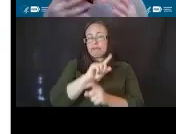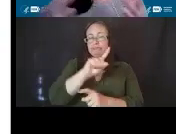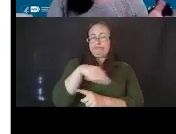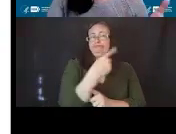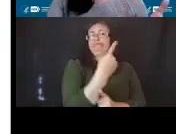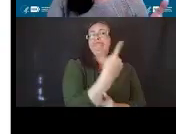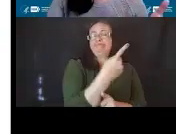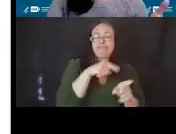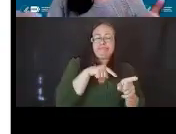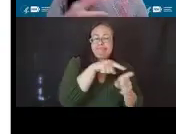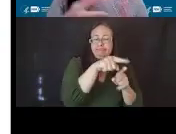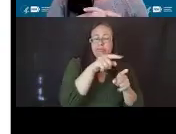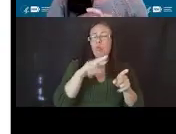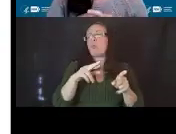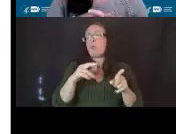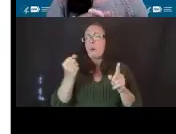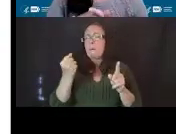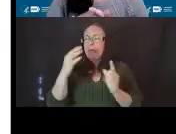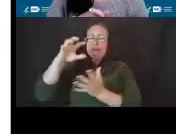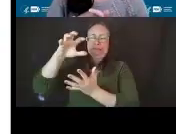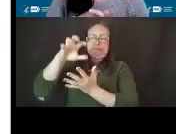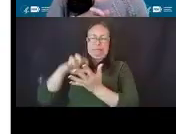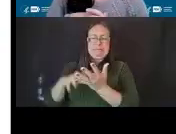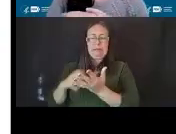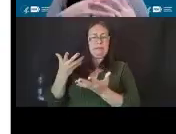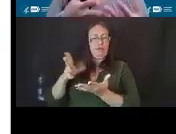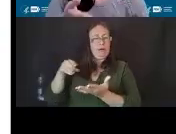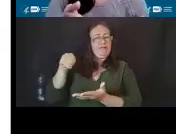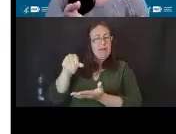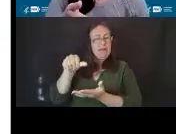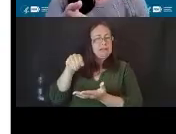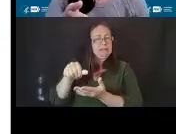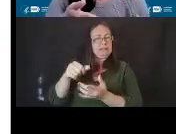so, for example, in cancer research,